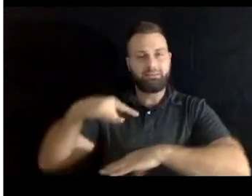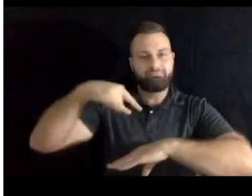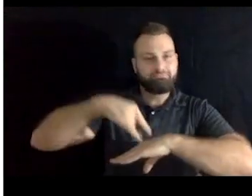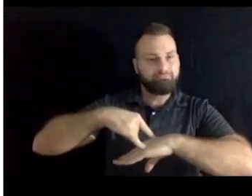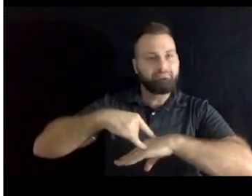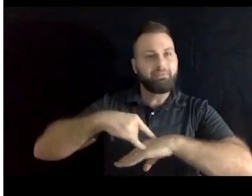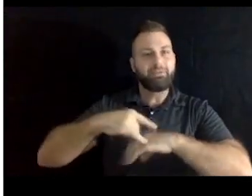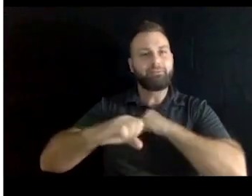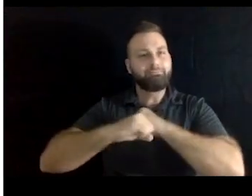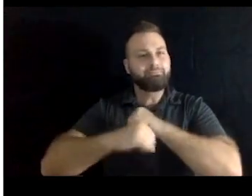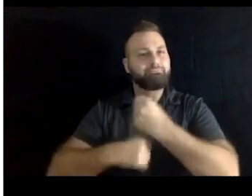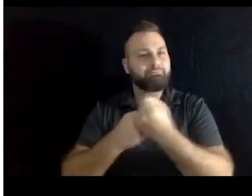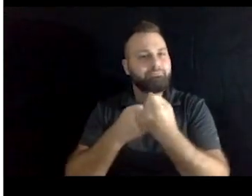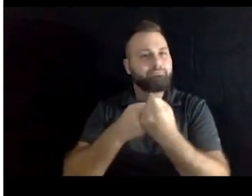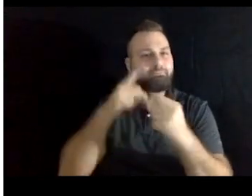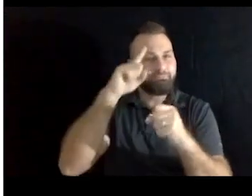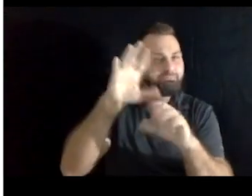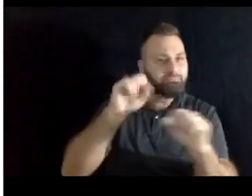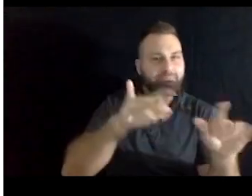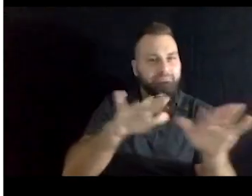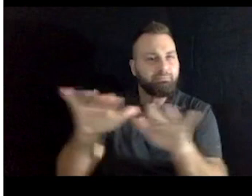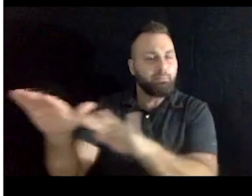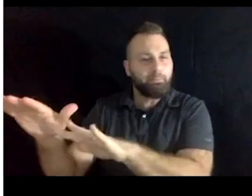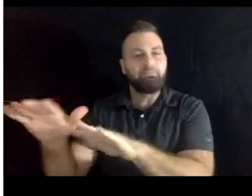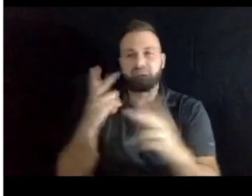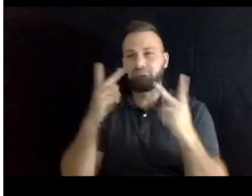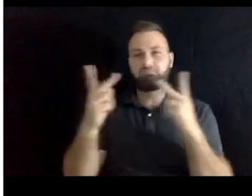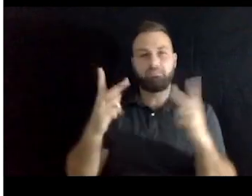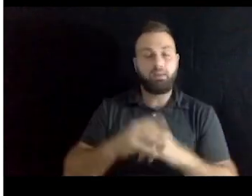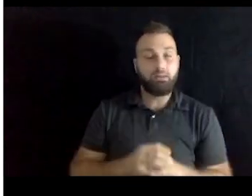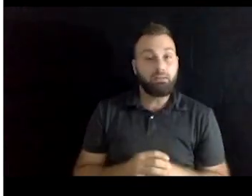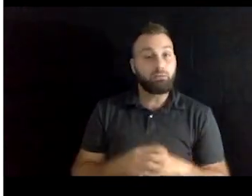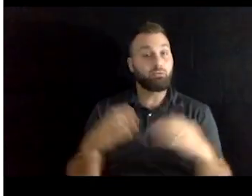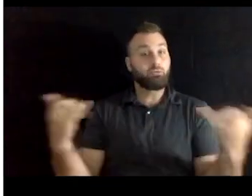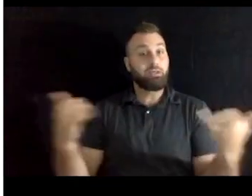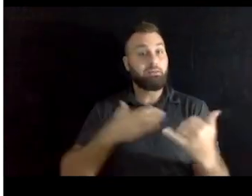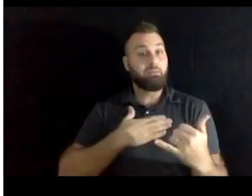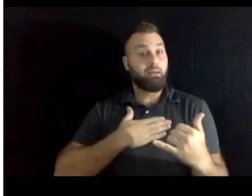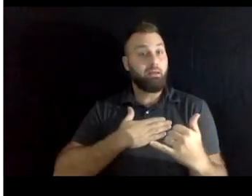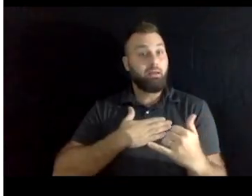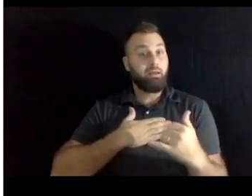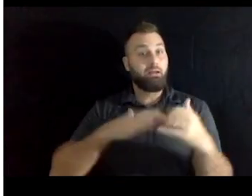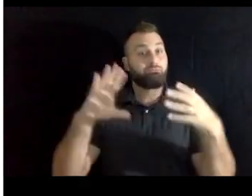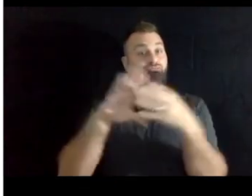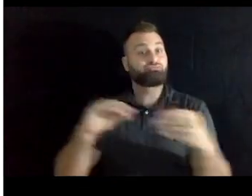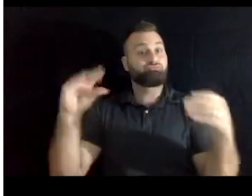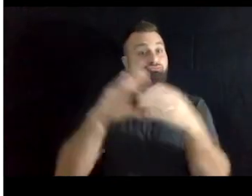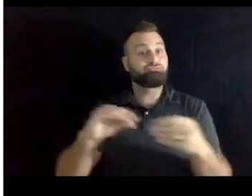before I continue the views that I expressed today are not going to represent those of Mathematica,